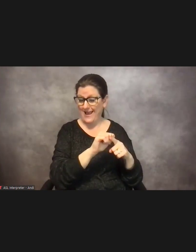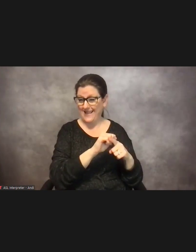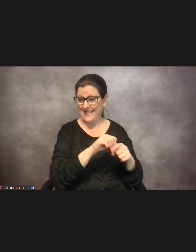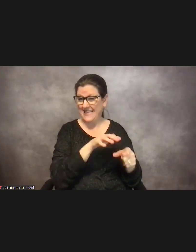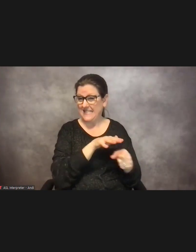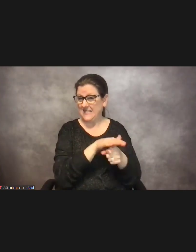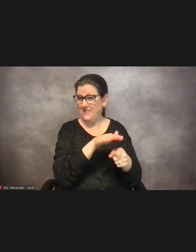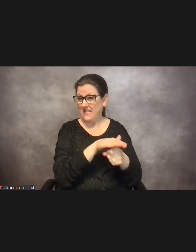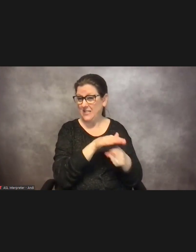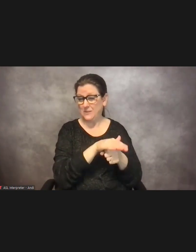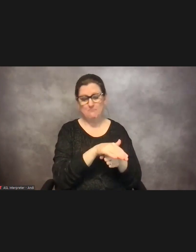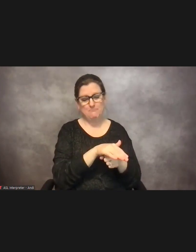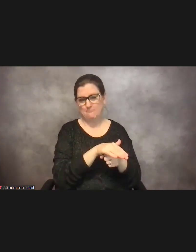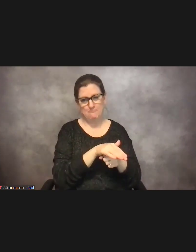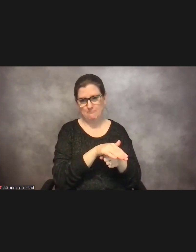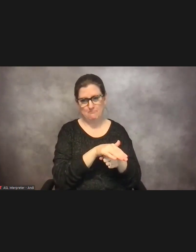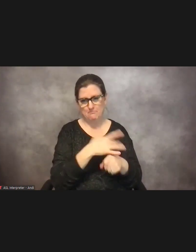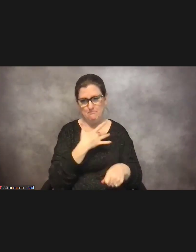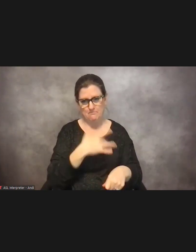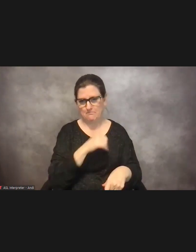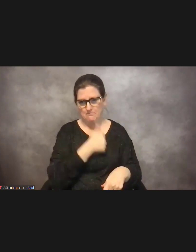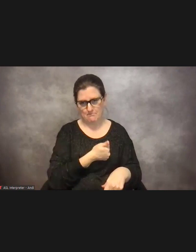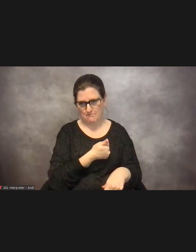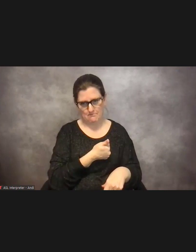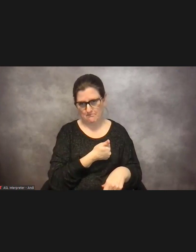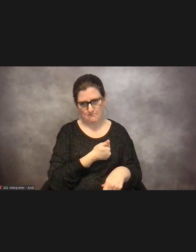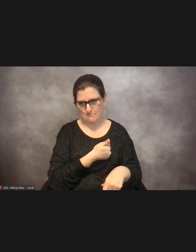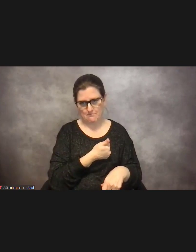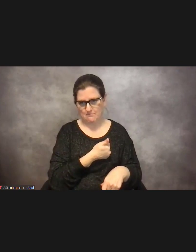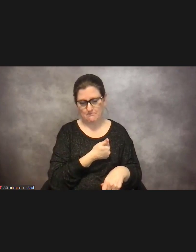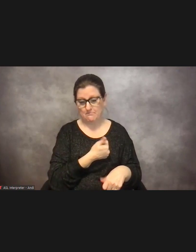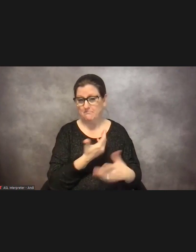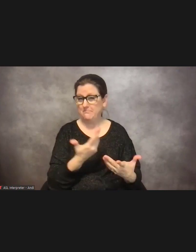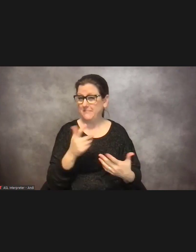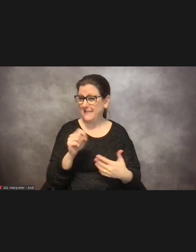is rarely sufficient to meet the training needs you have.